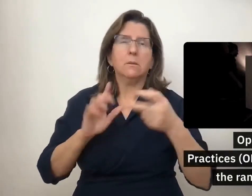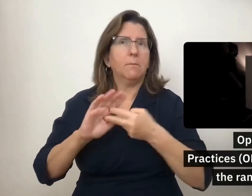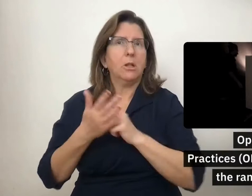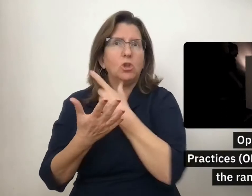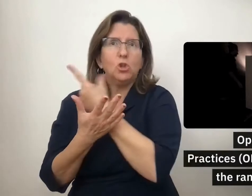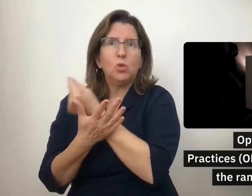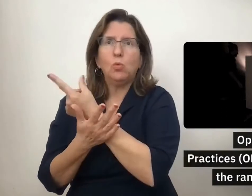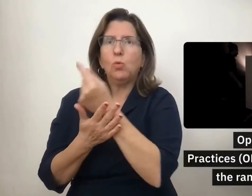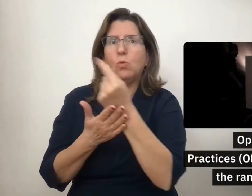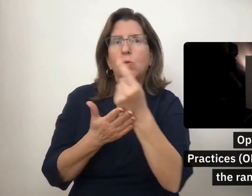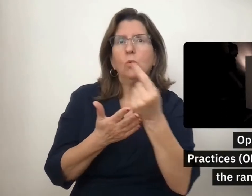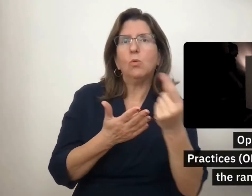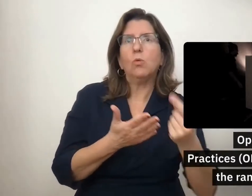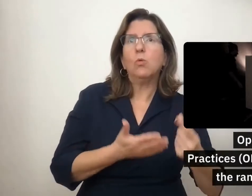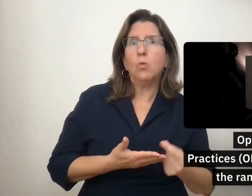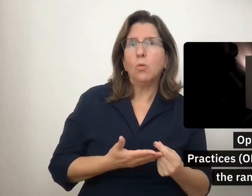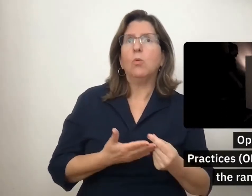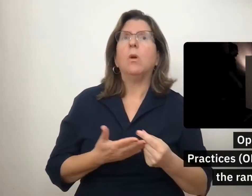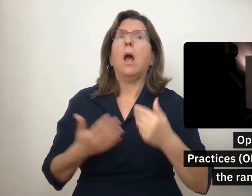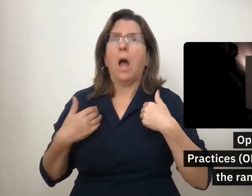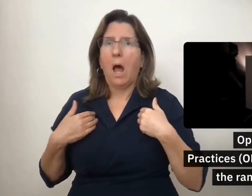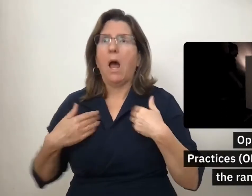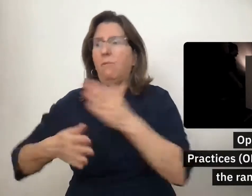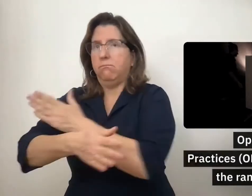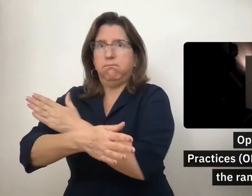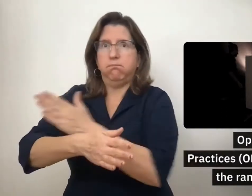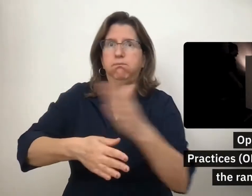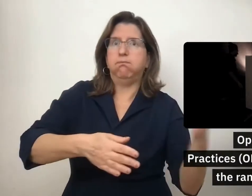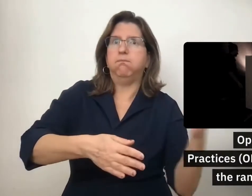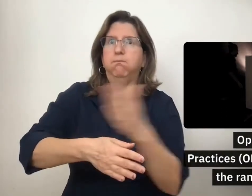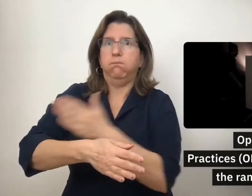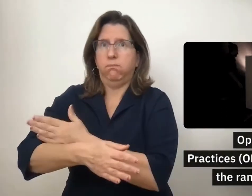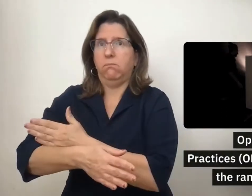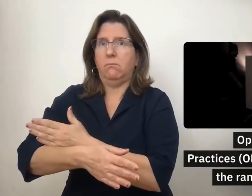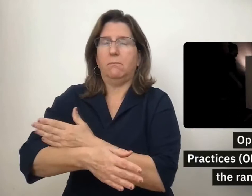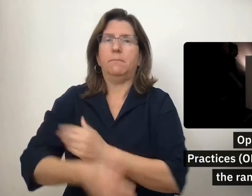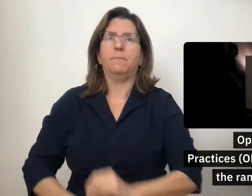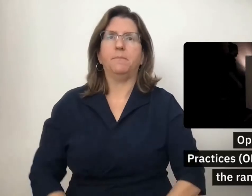Which constitutes a range of practices.